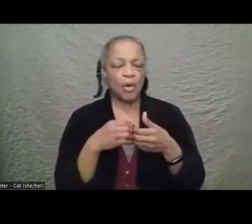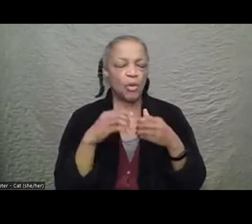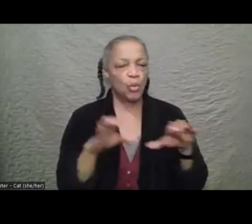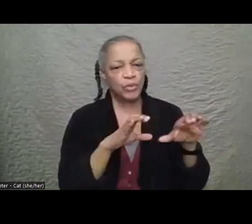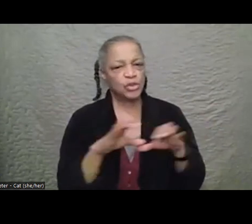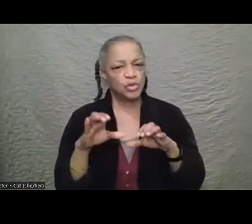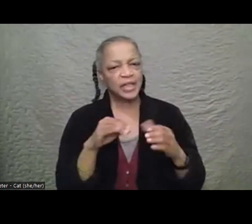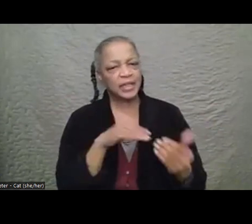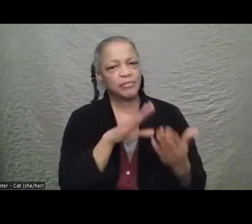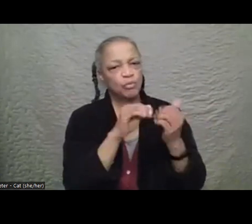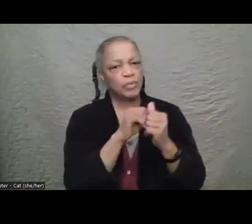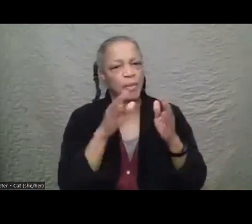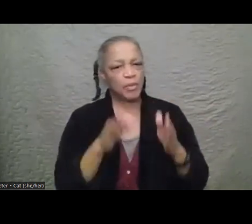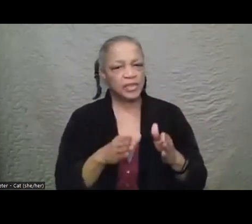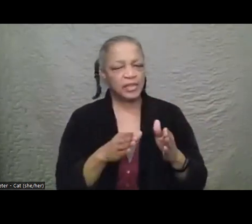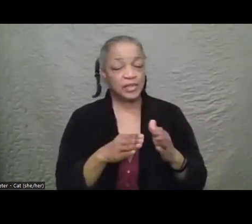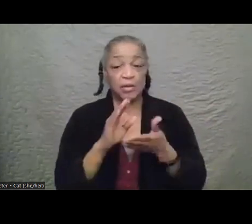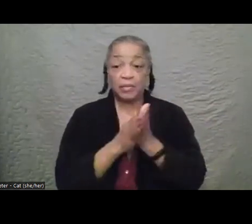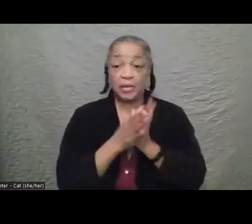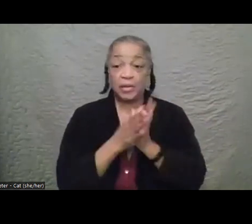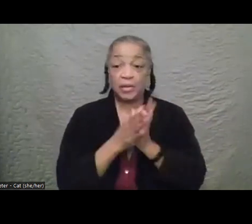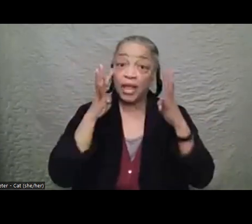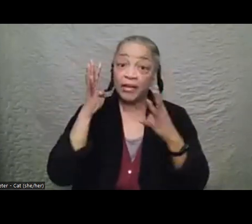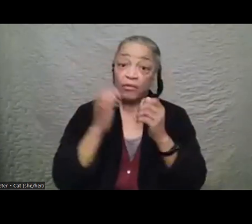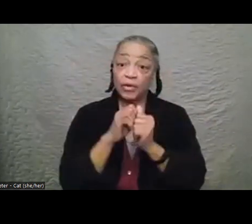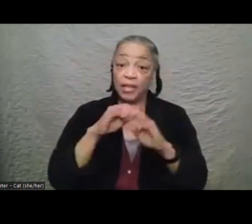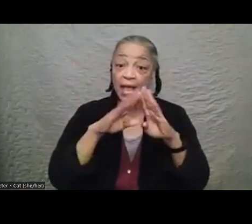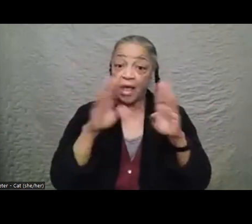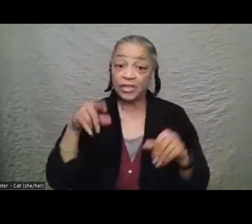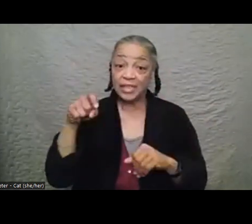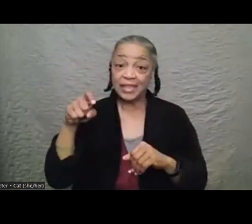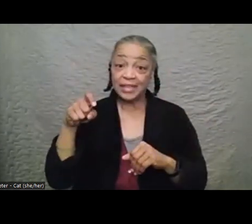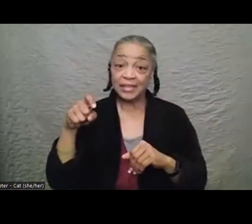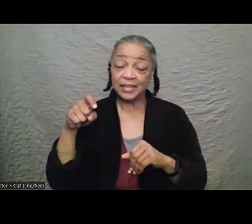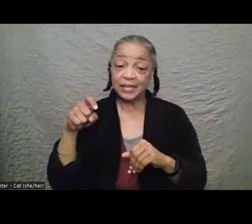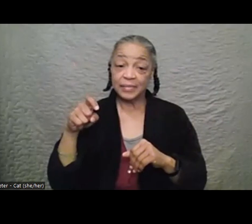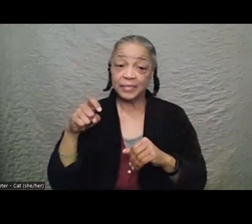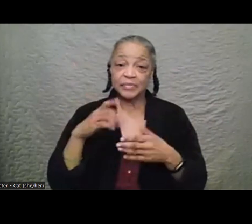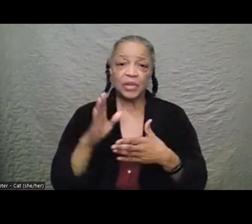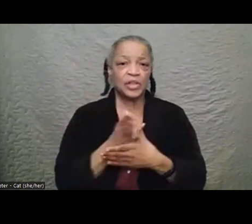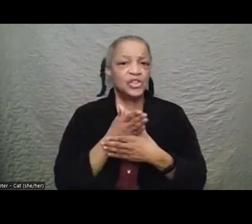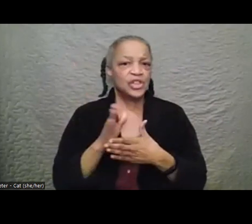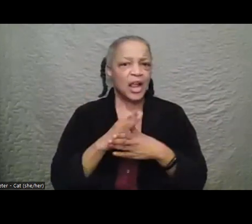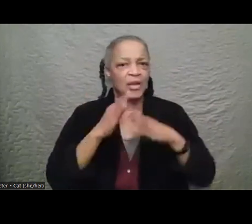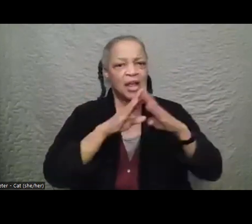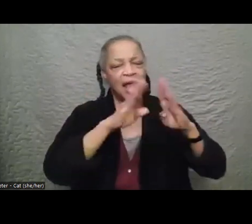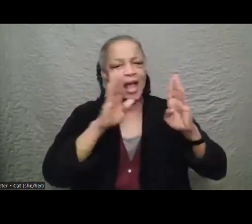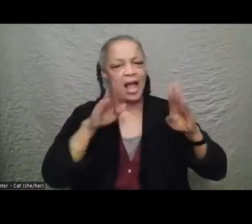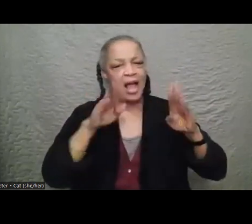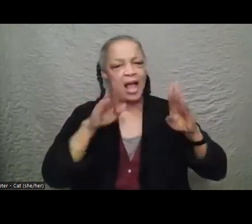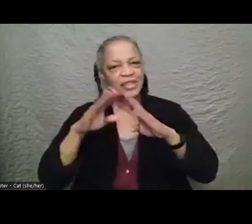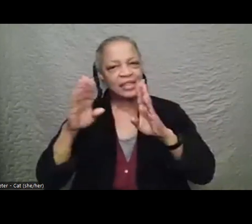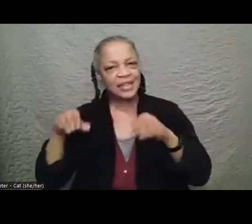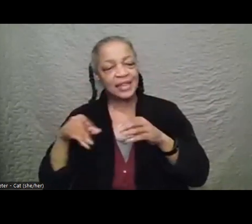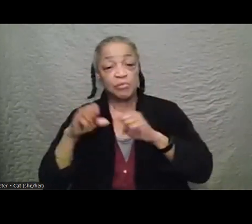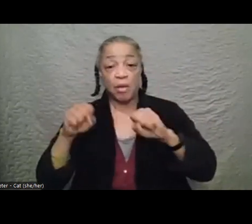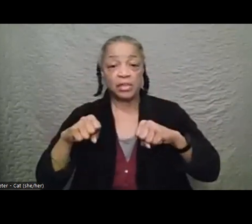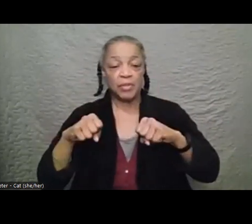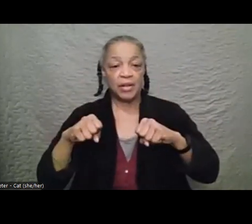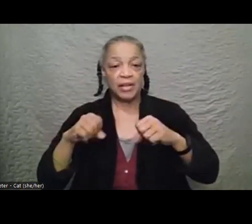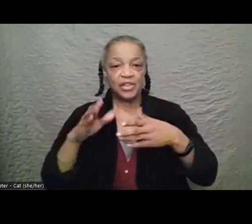Let's look at being created in those housing needs and shared housing as possible.